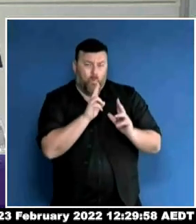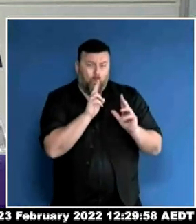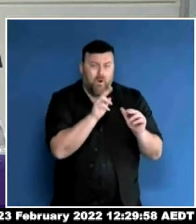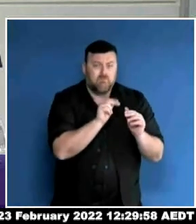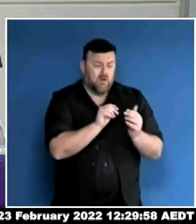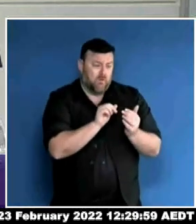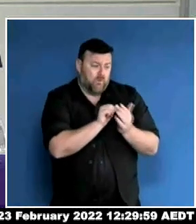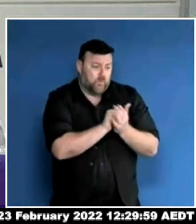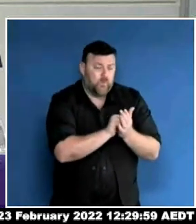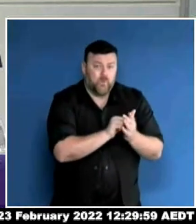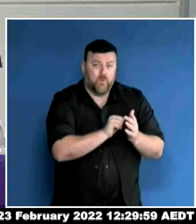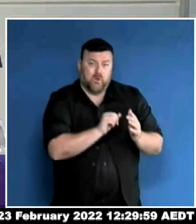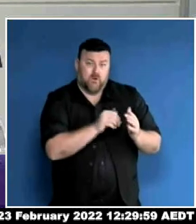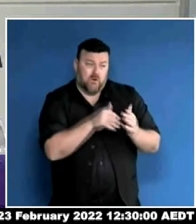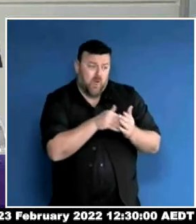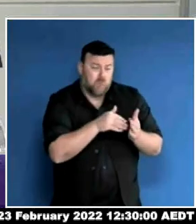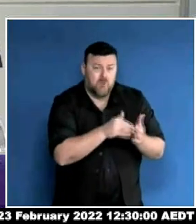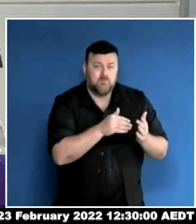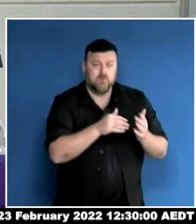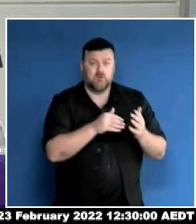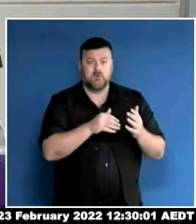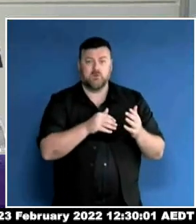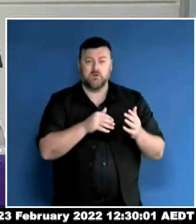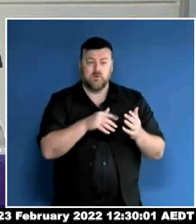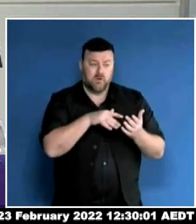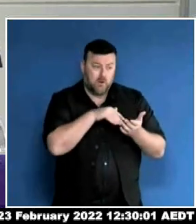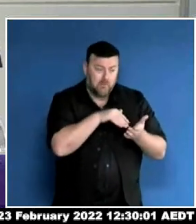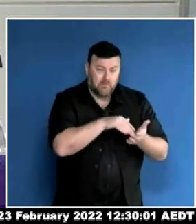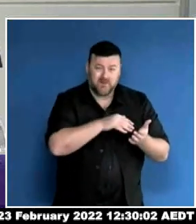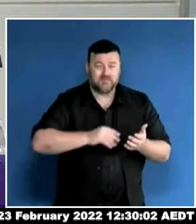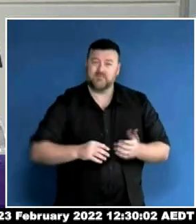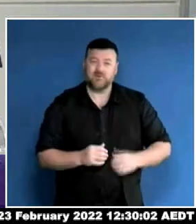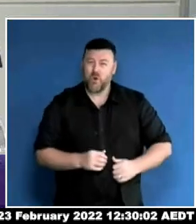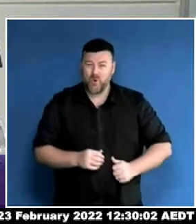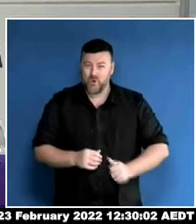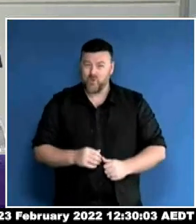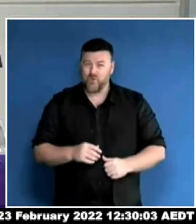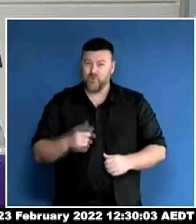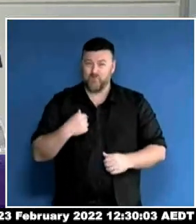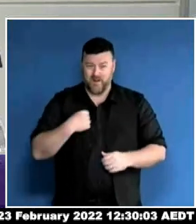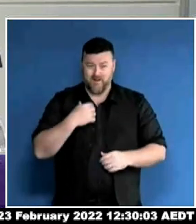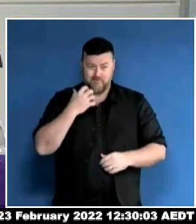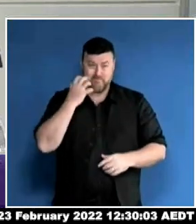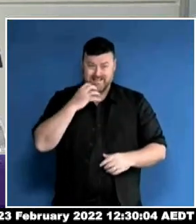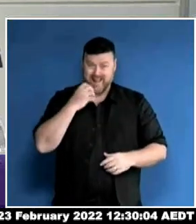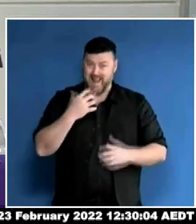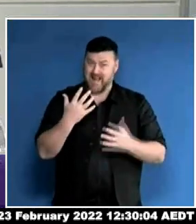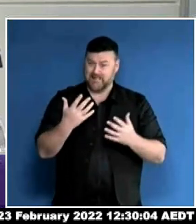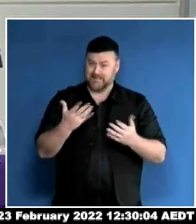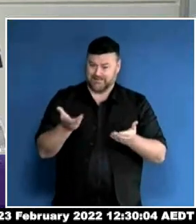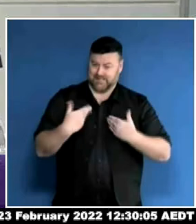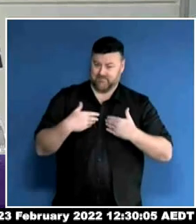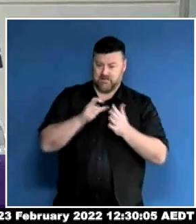But there is the idea - there is the dignity of making a mistake. Like all young people, like I did and like Mija did we made all sorts of mistakes when